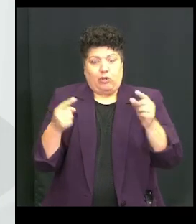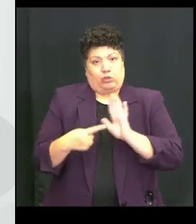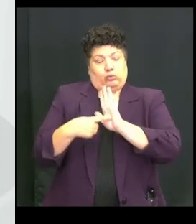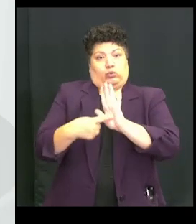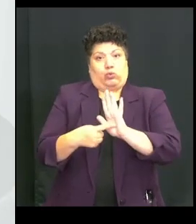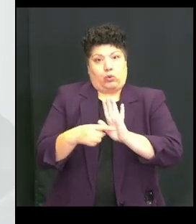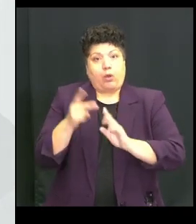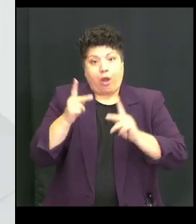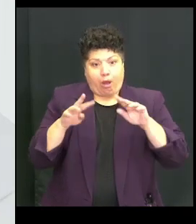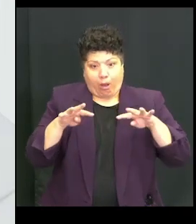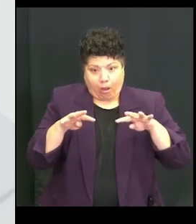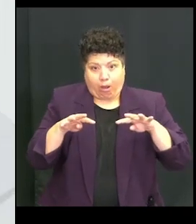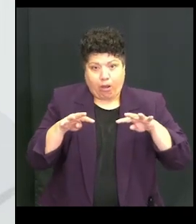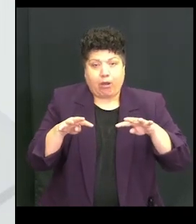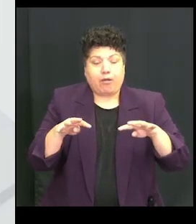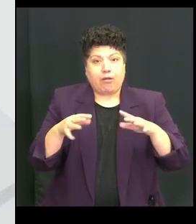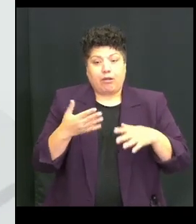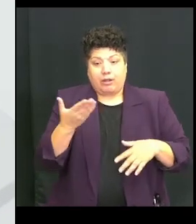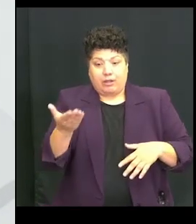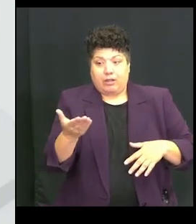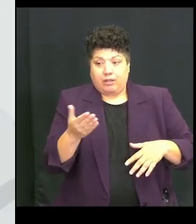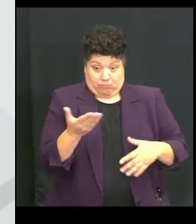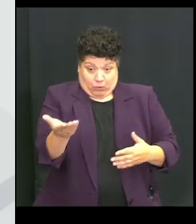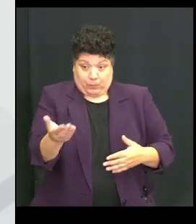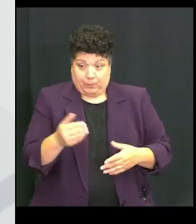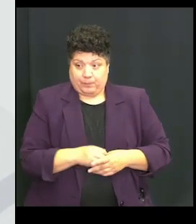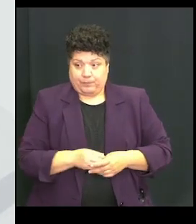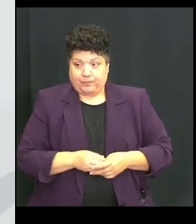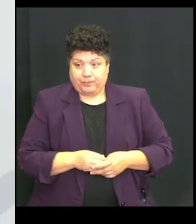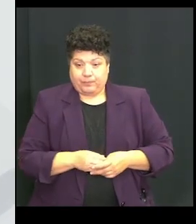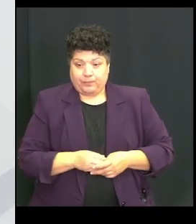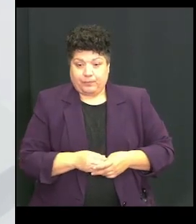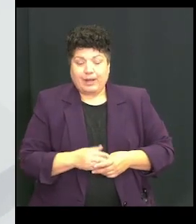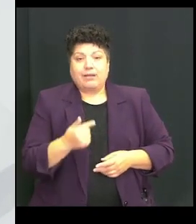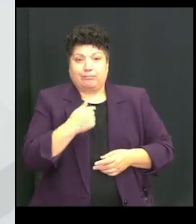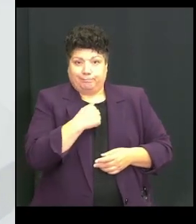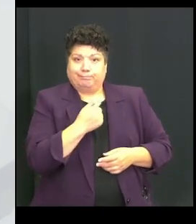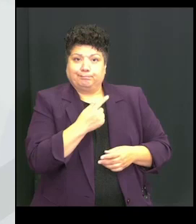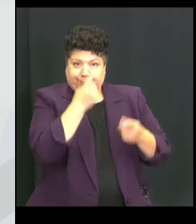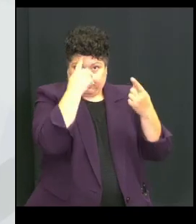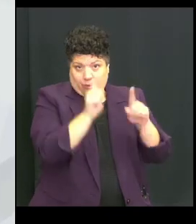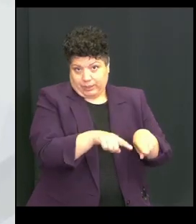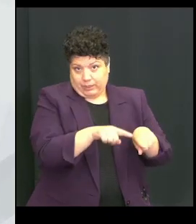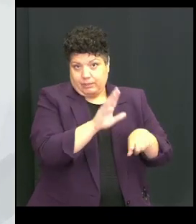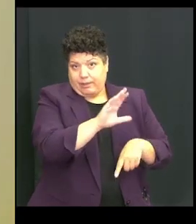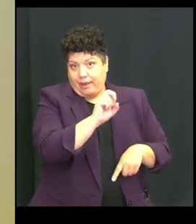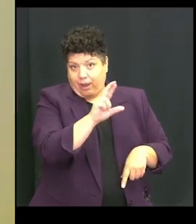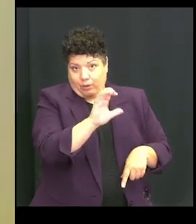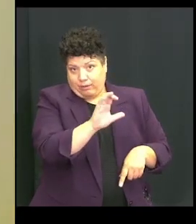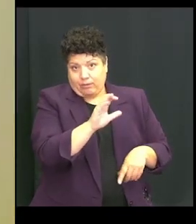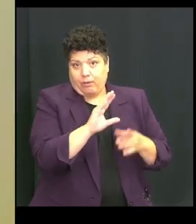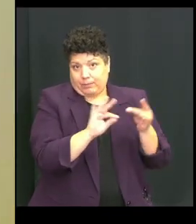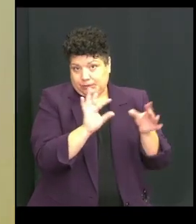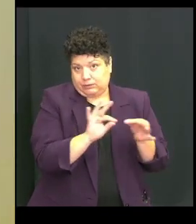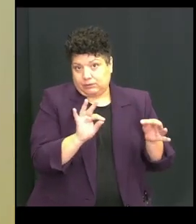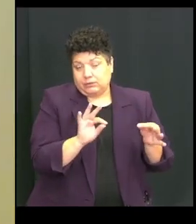That's actually, It just popped, Oh, sorry. No, go ahead. Go ahead I was just going to sort of reinforce what Eric said, these are inherent features